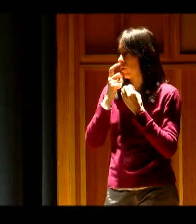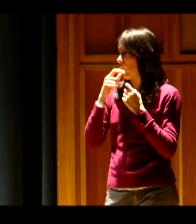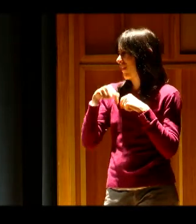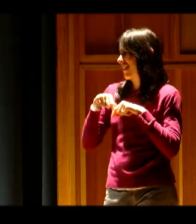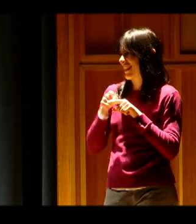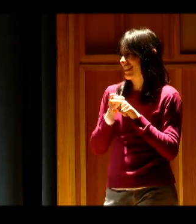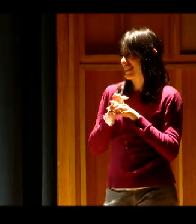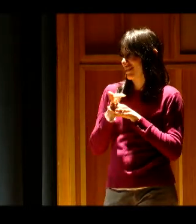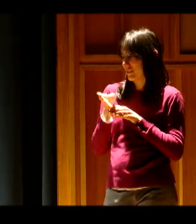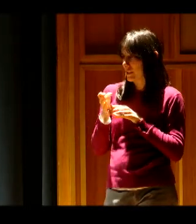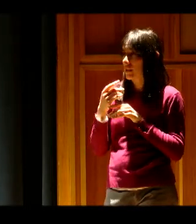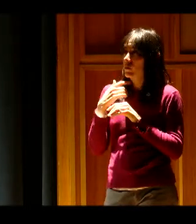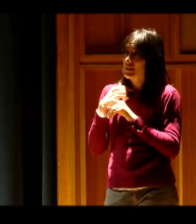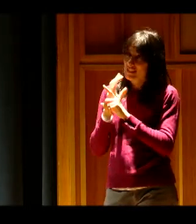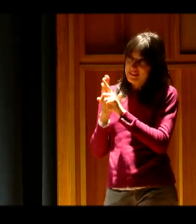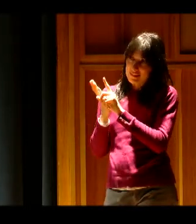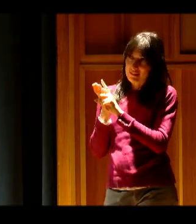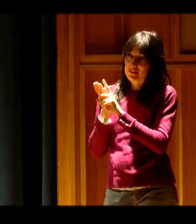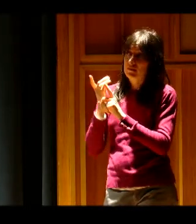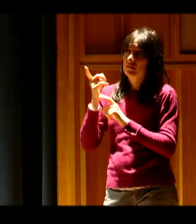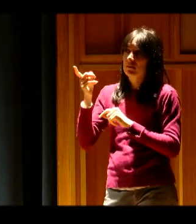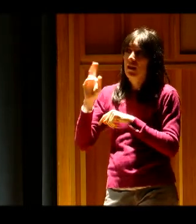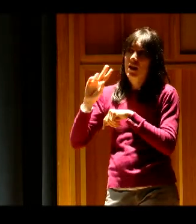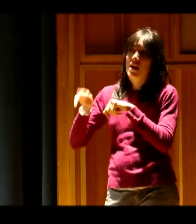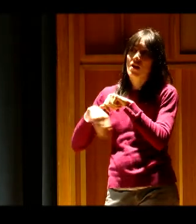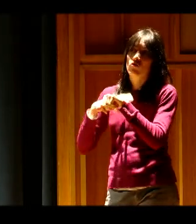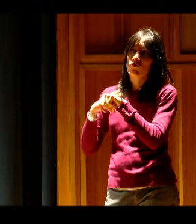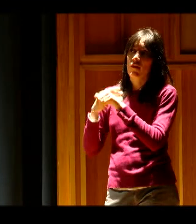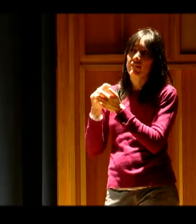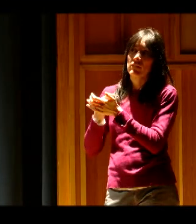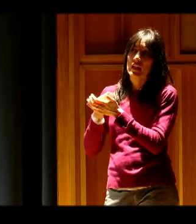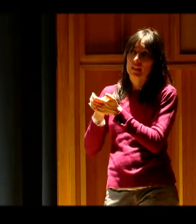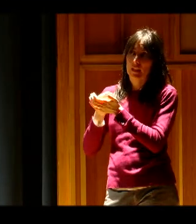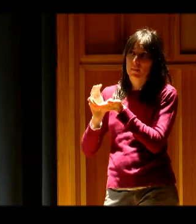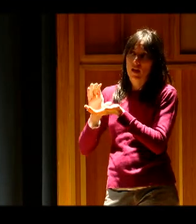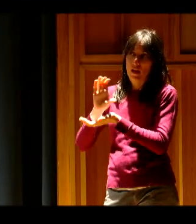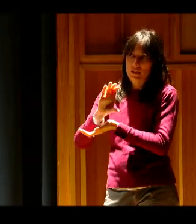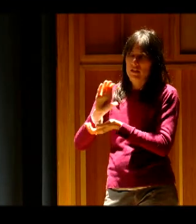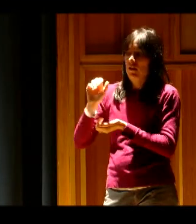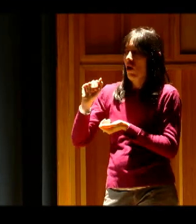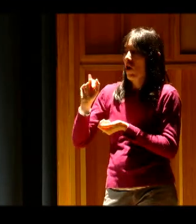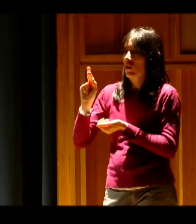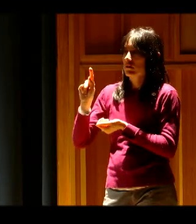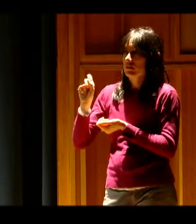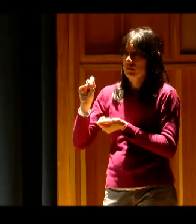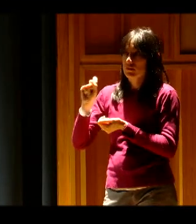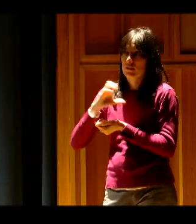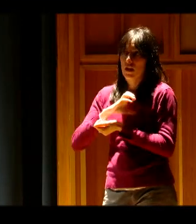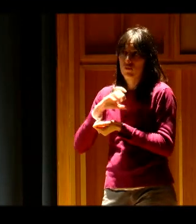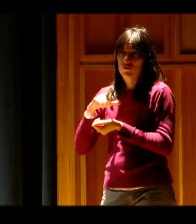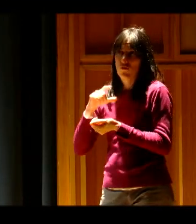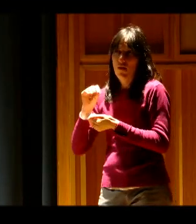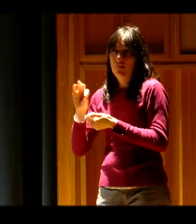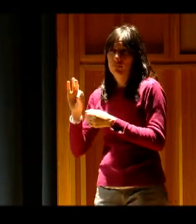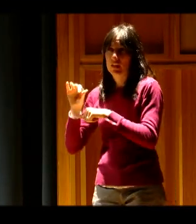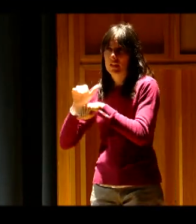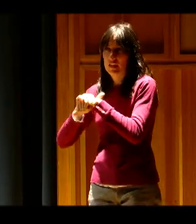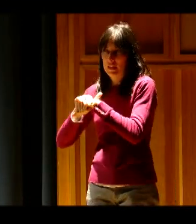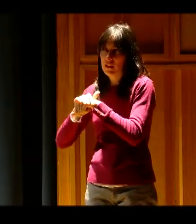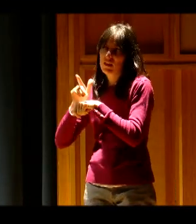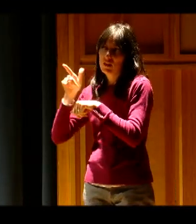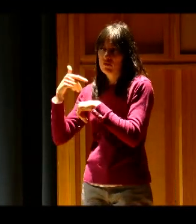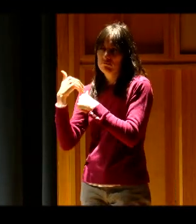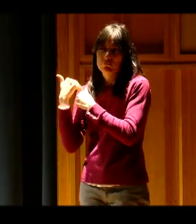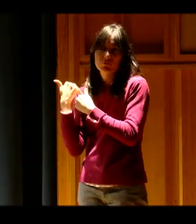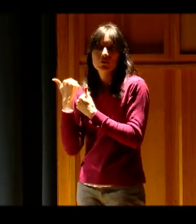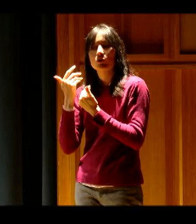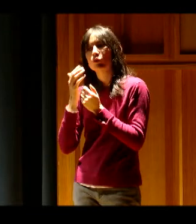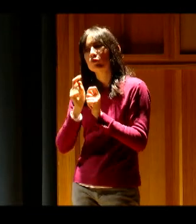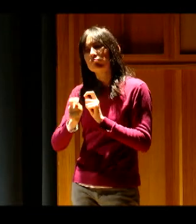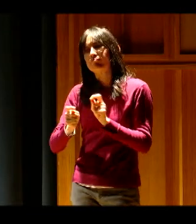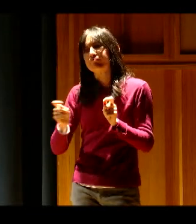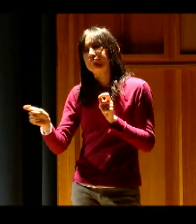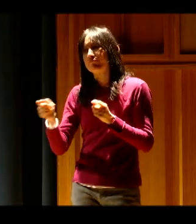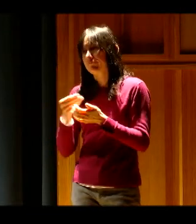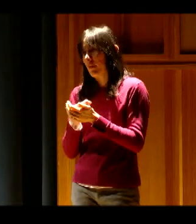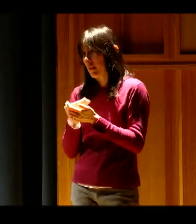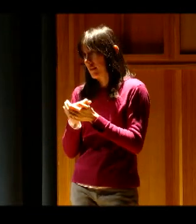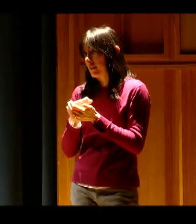we persuaded our national funding body, the Arts Council of England, responsible for distributing annually